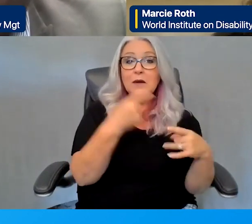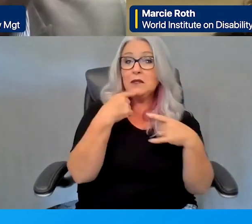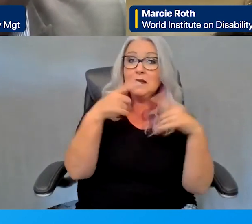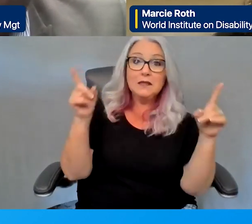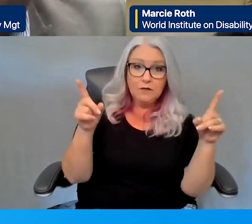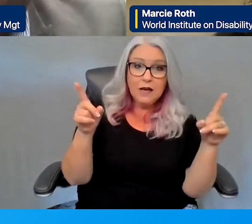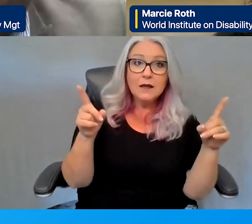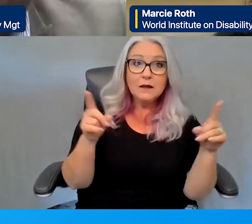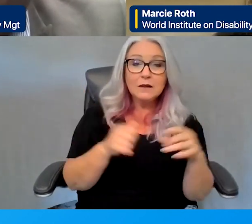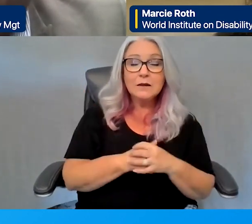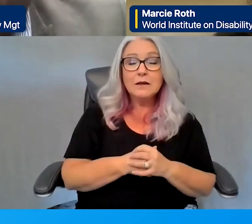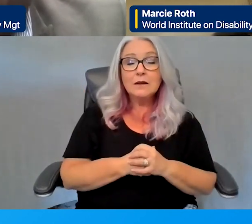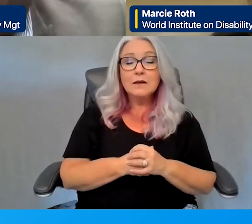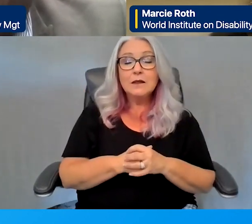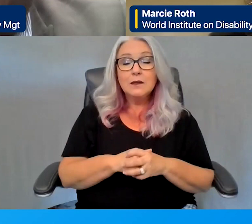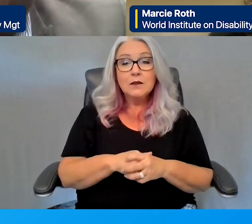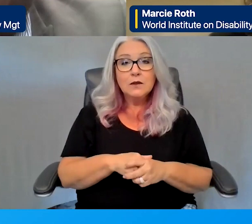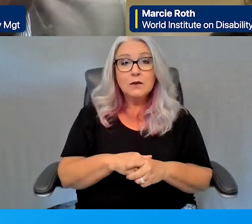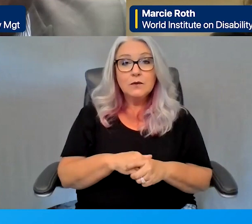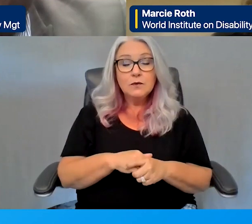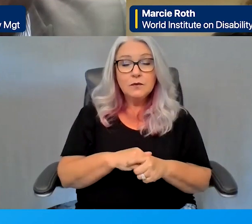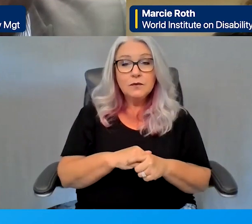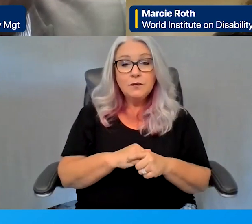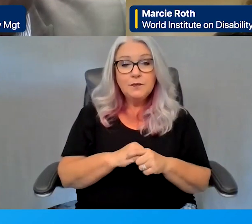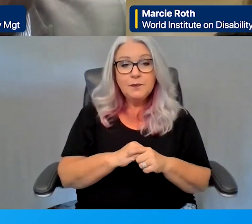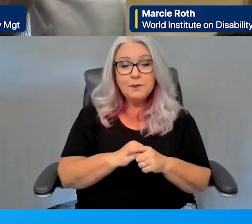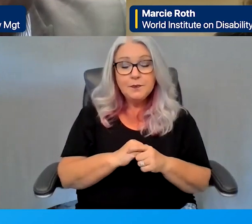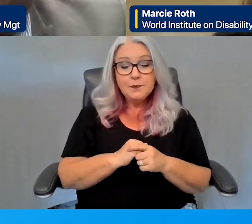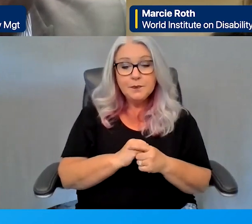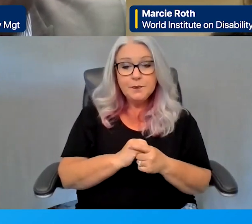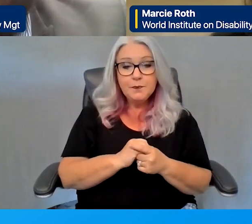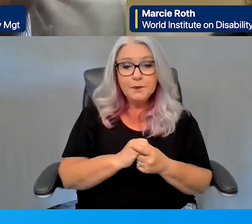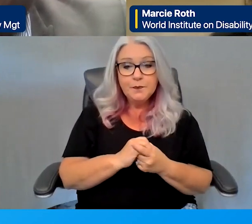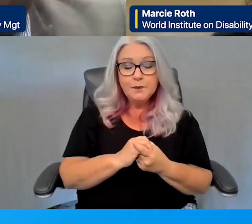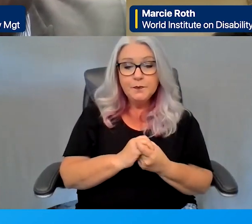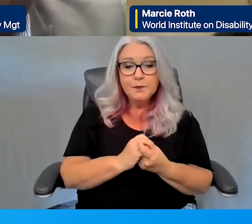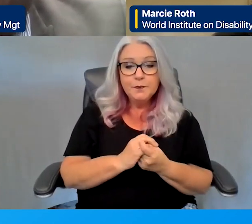there has been more information presented by the national